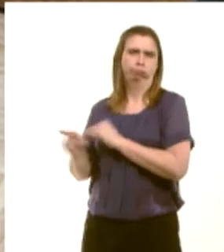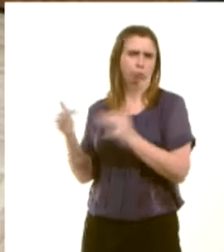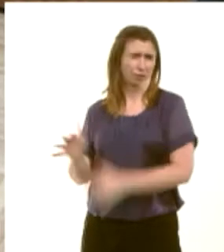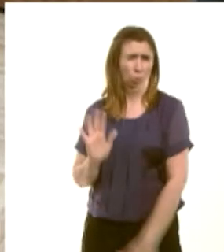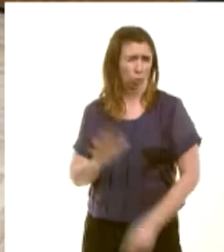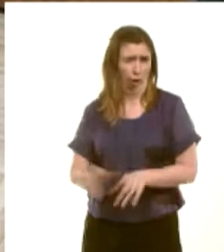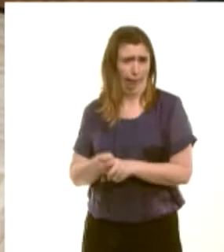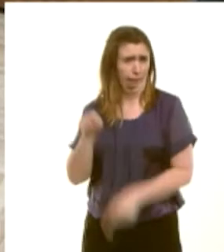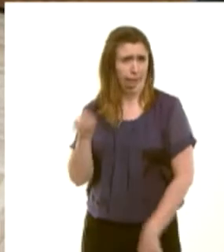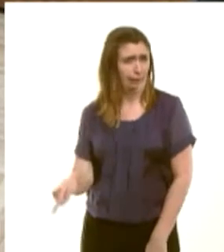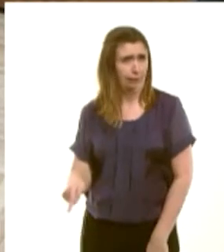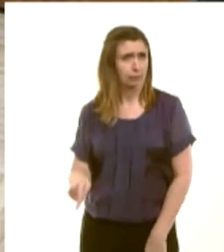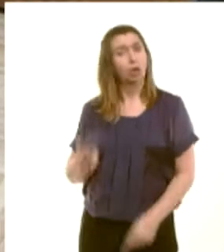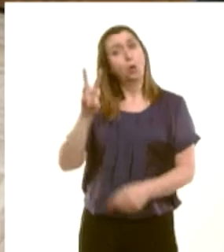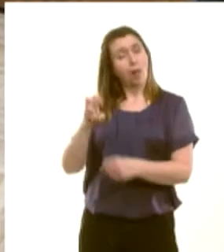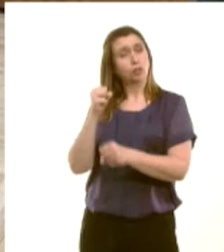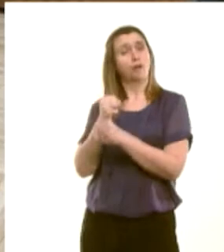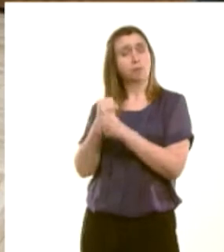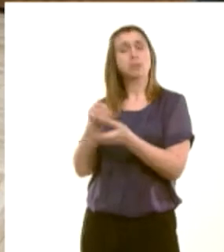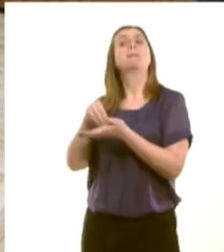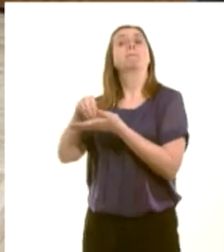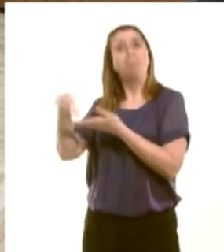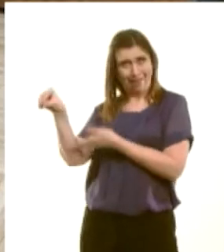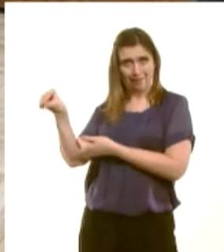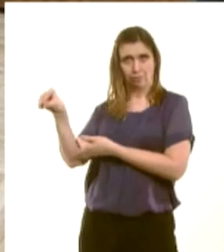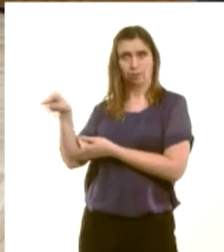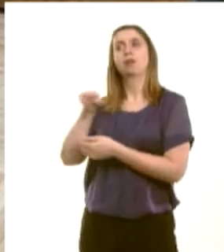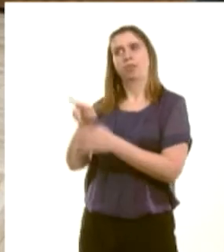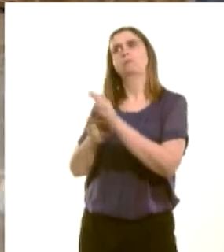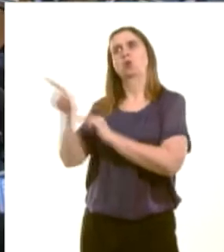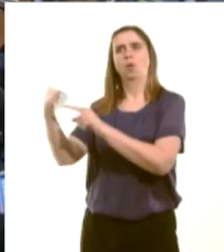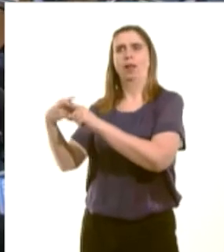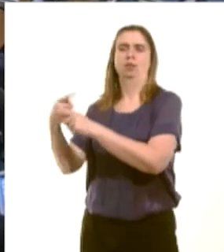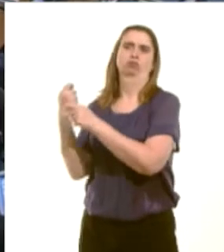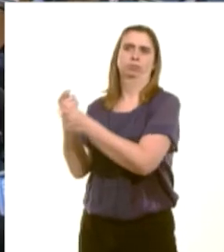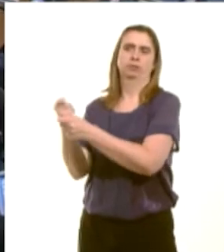Welsh Government pays for them. Kirsty Williams: First Minister, the mid Wales